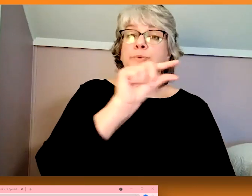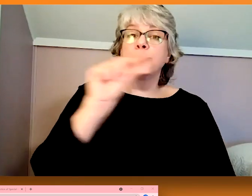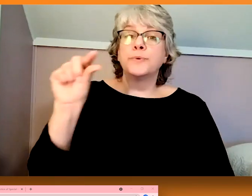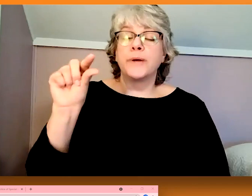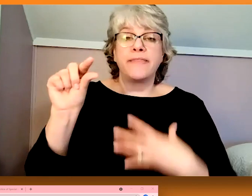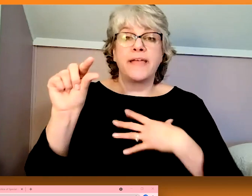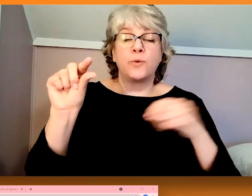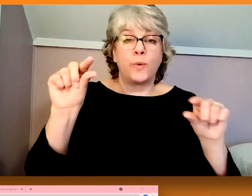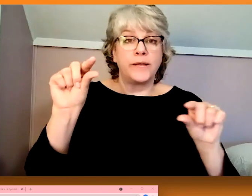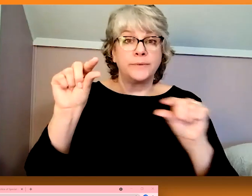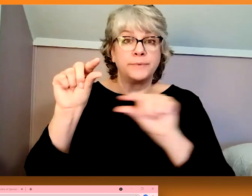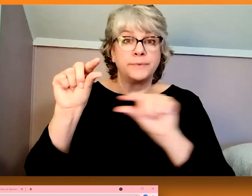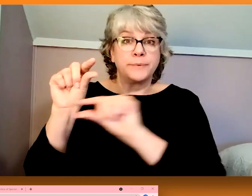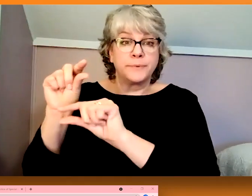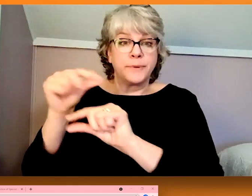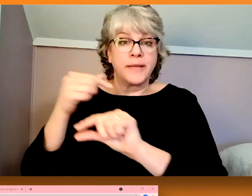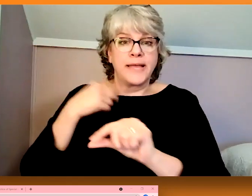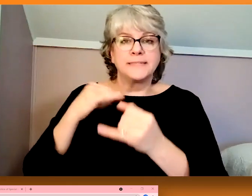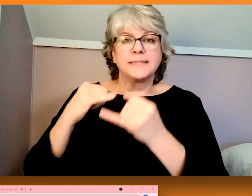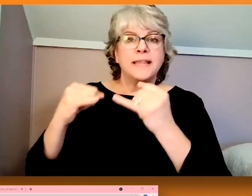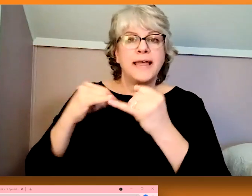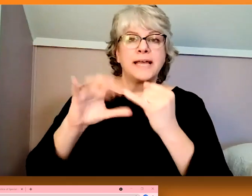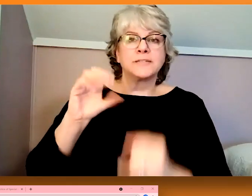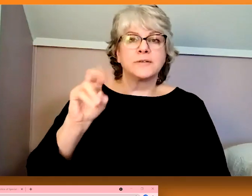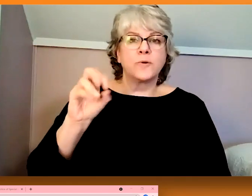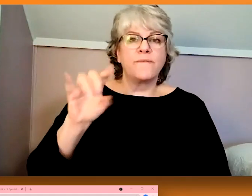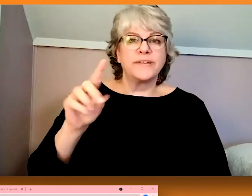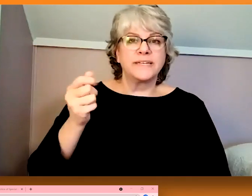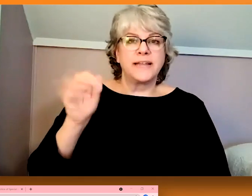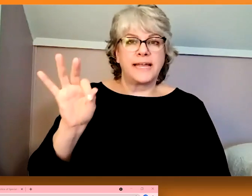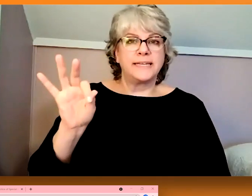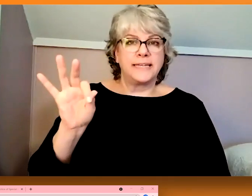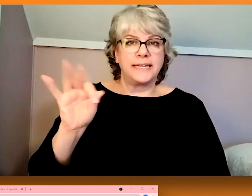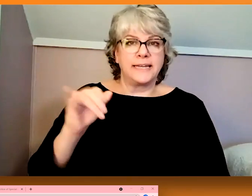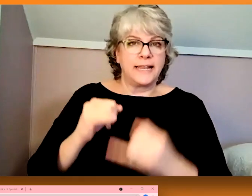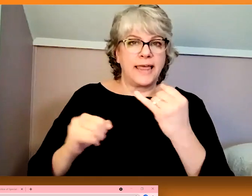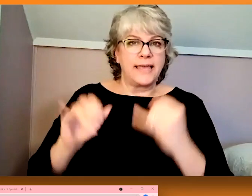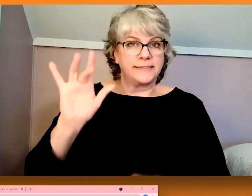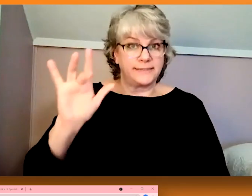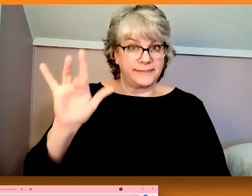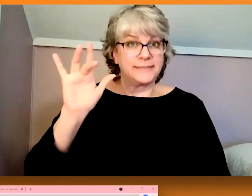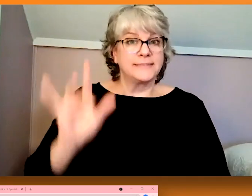there is a separate COVID-19 tab